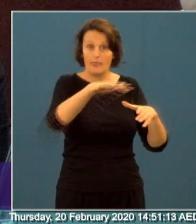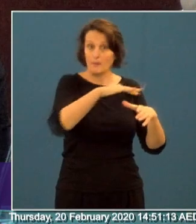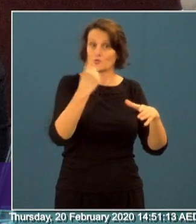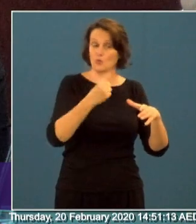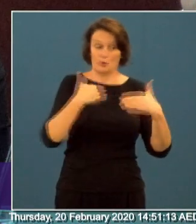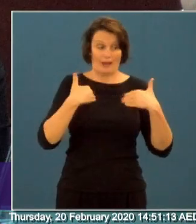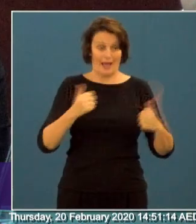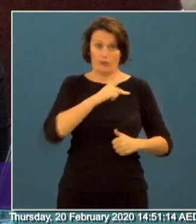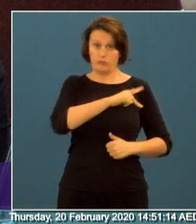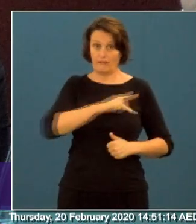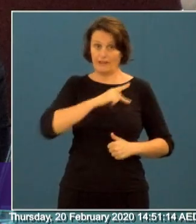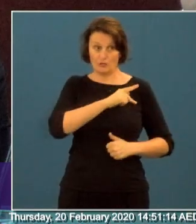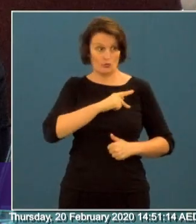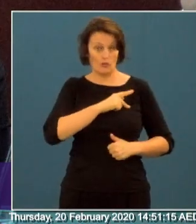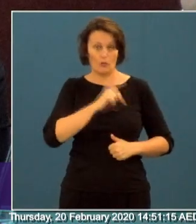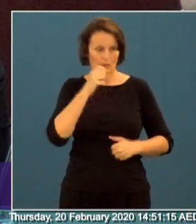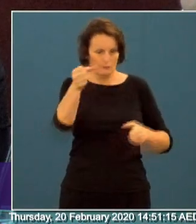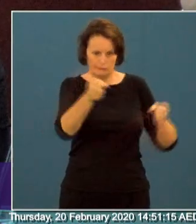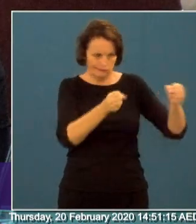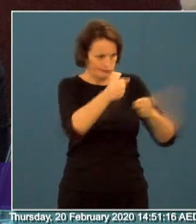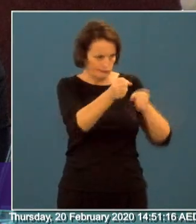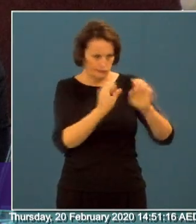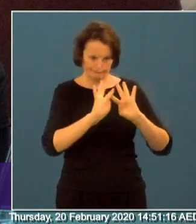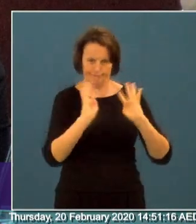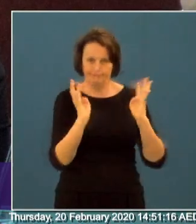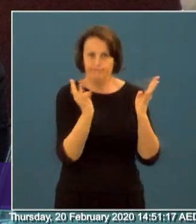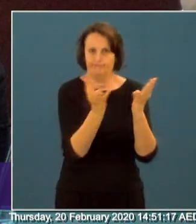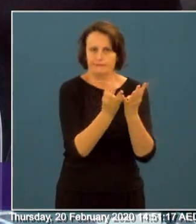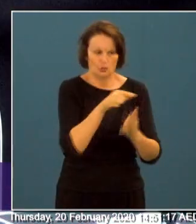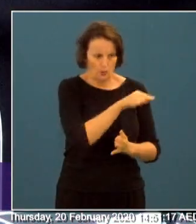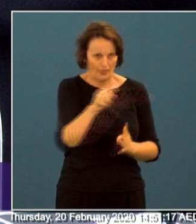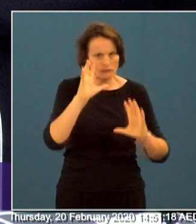who have an interest and practise in intellectual disability? That's true.